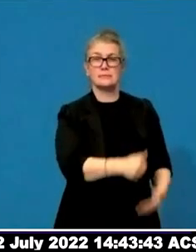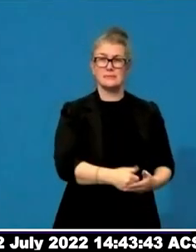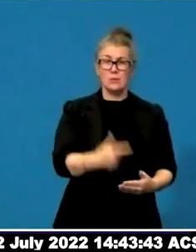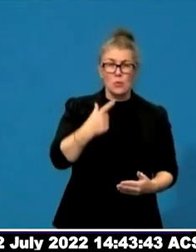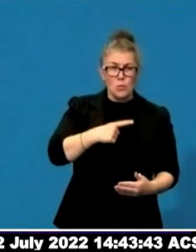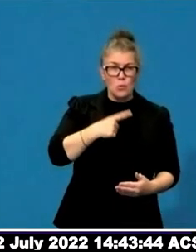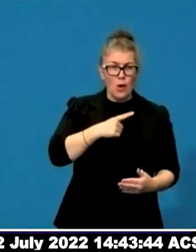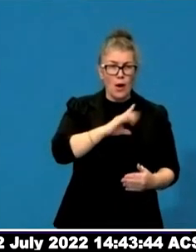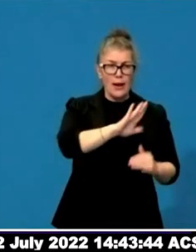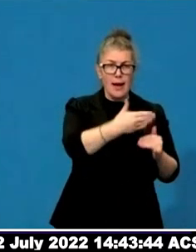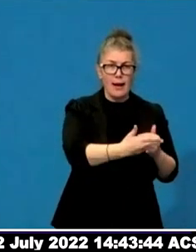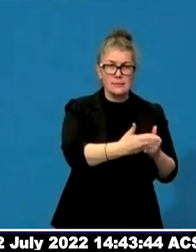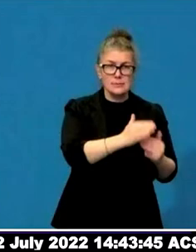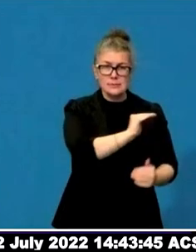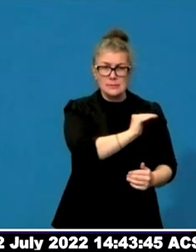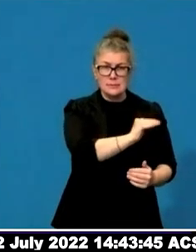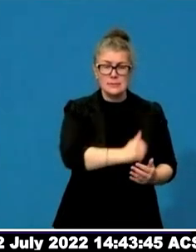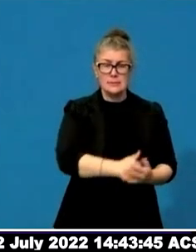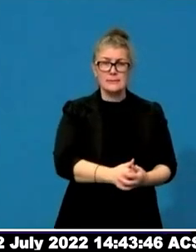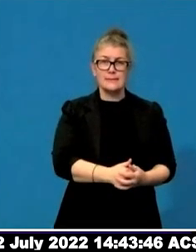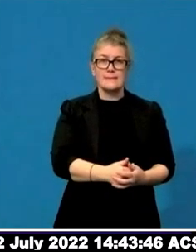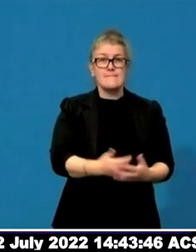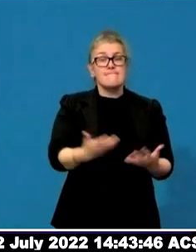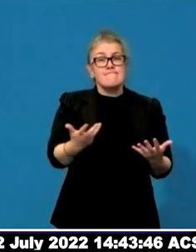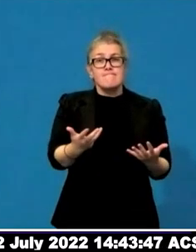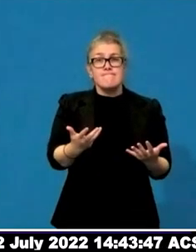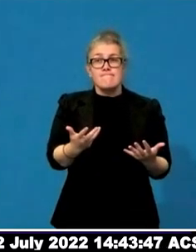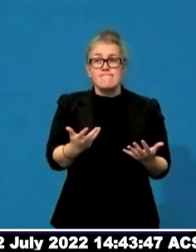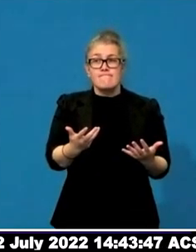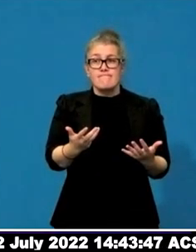Mainly because my own personal experience,